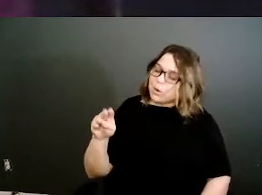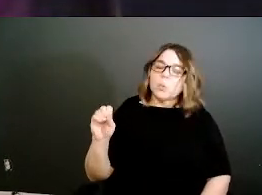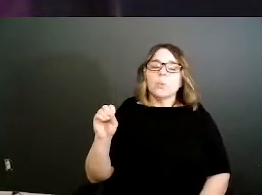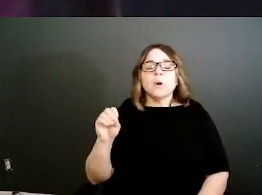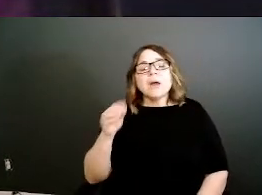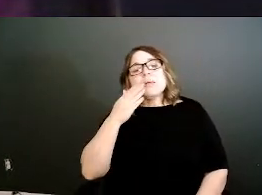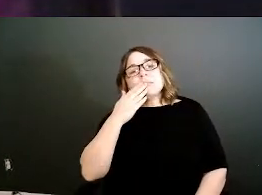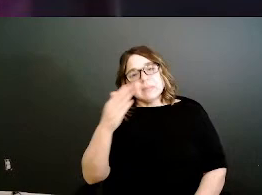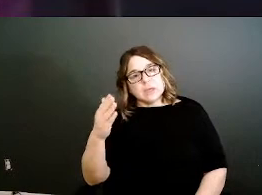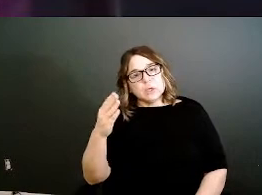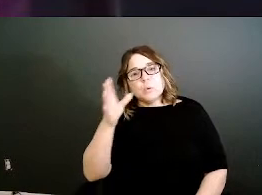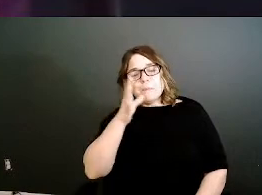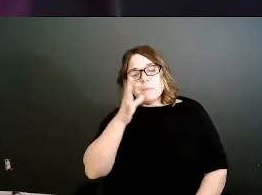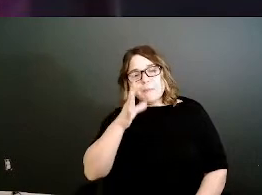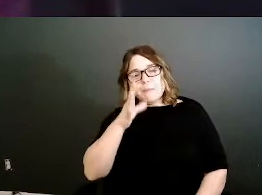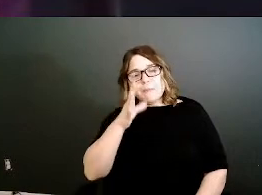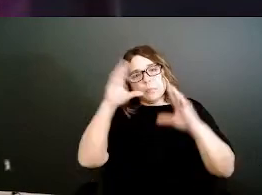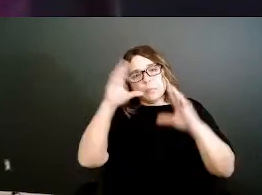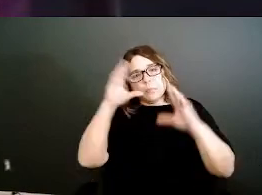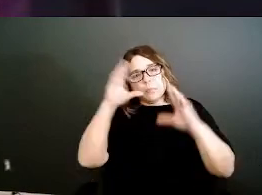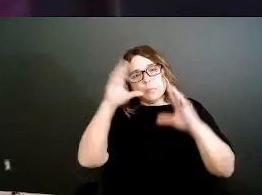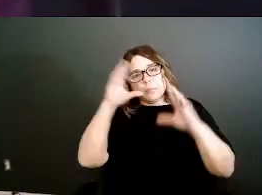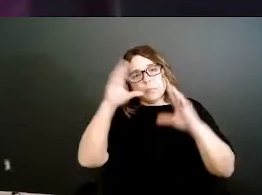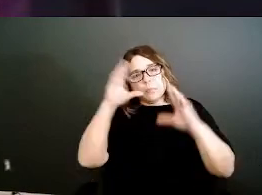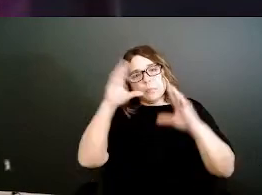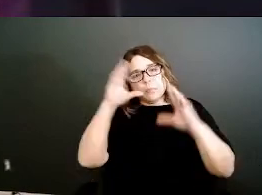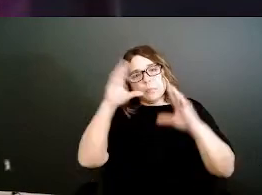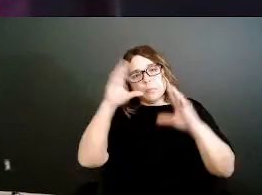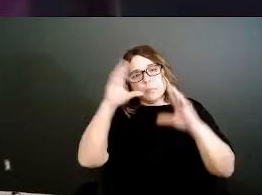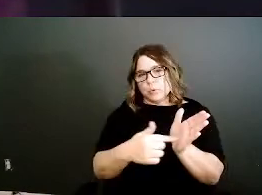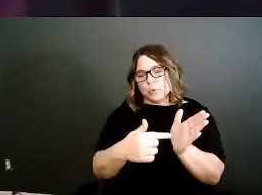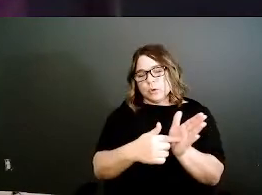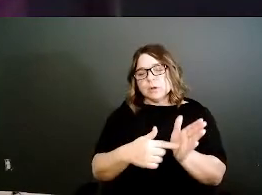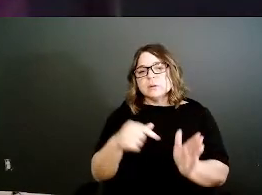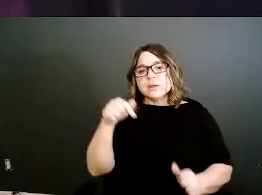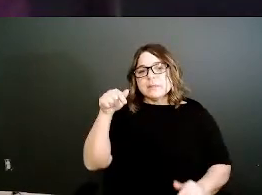KNOW, LIKE IT SAYS HERE IN ACCORDANCE WITH APPLICABLE POLICIES AND REGULATIONS, BUT THAT THIS WOULD GO